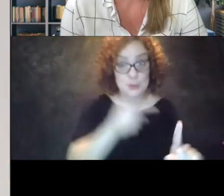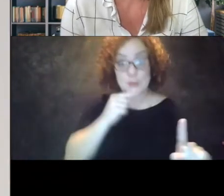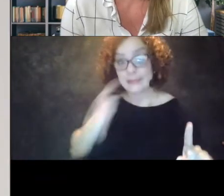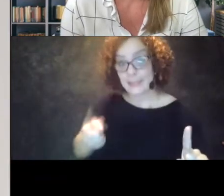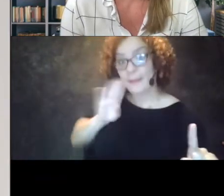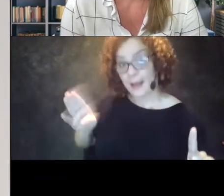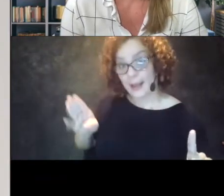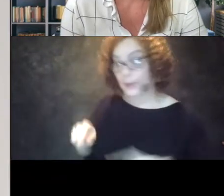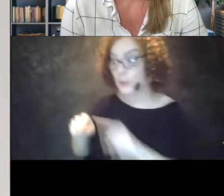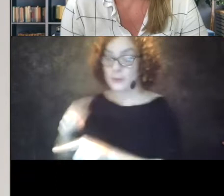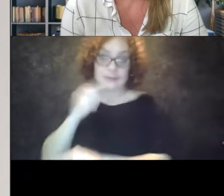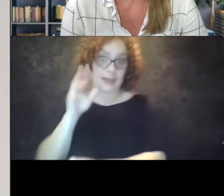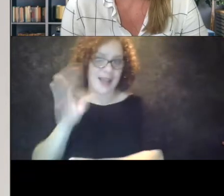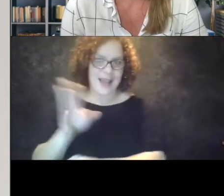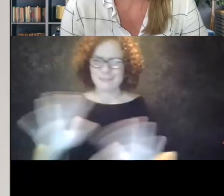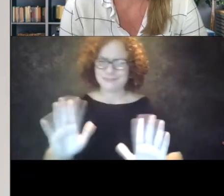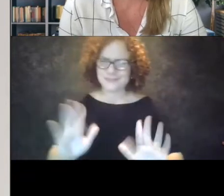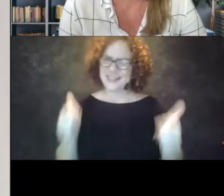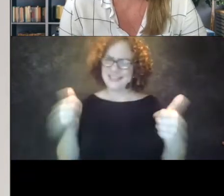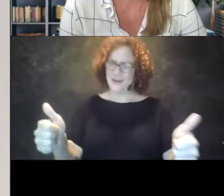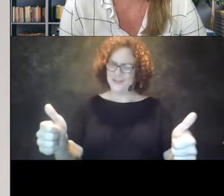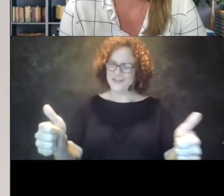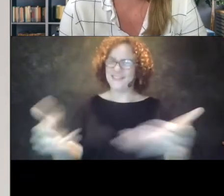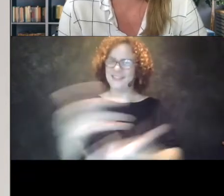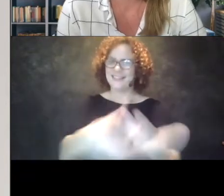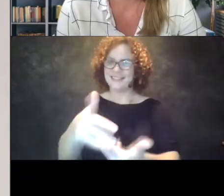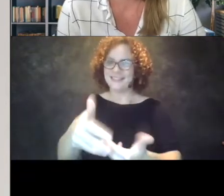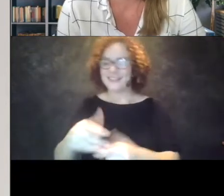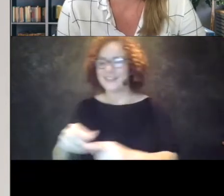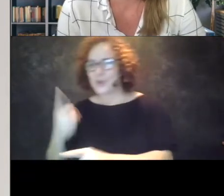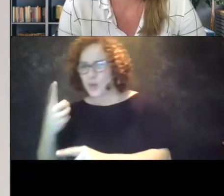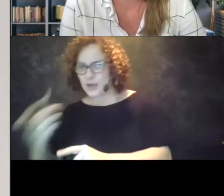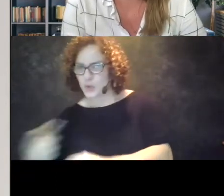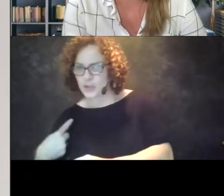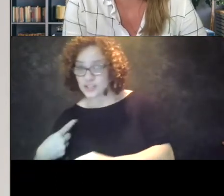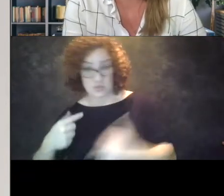And, you know, great question, do I need to do this with the student or could a peer,